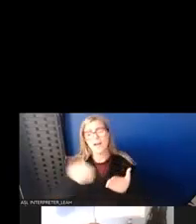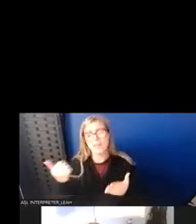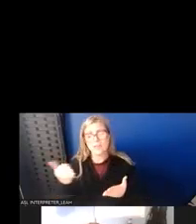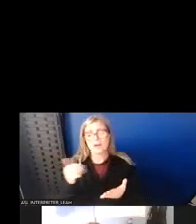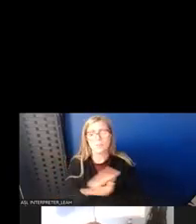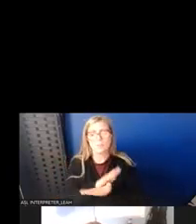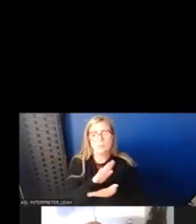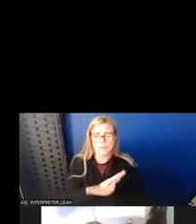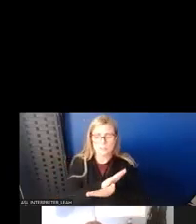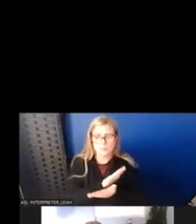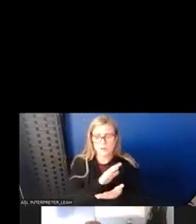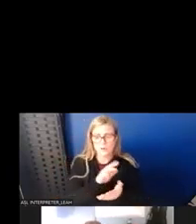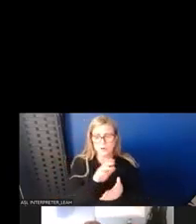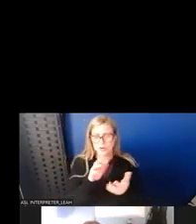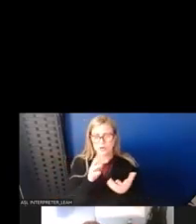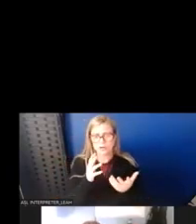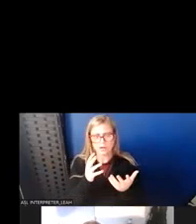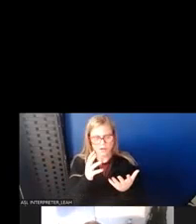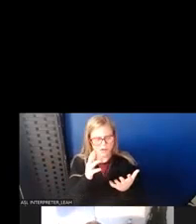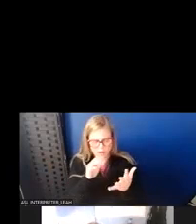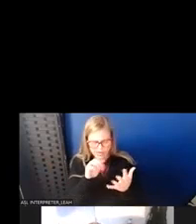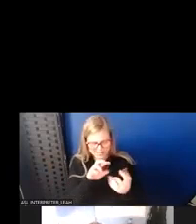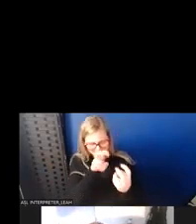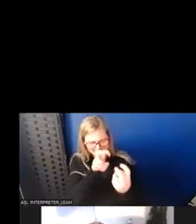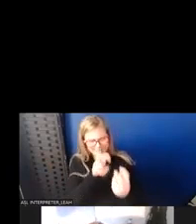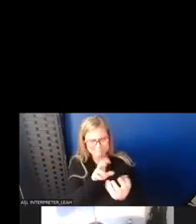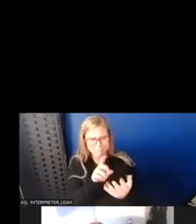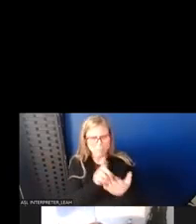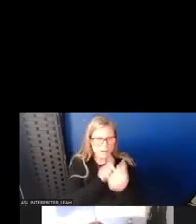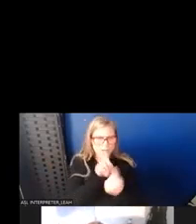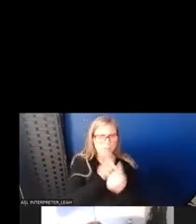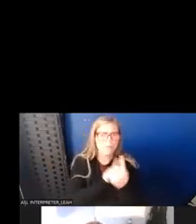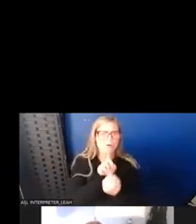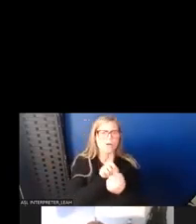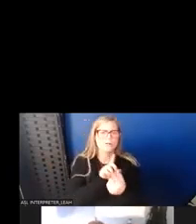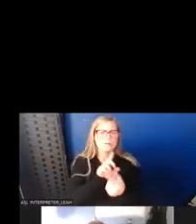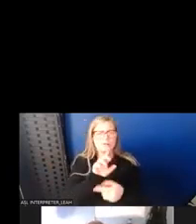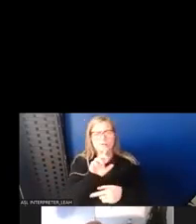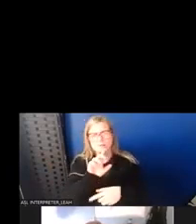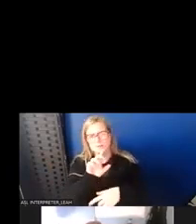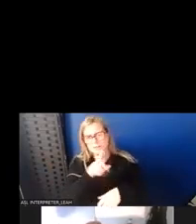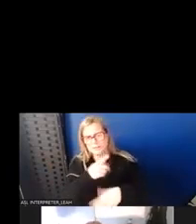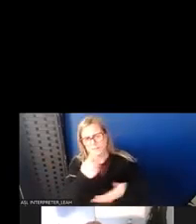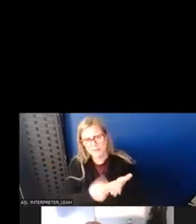we may have one-on-one discussions and office hours where we mentor students or mentor our junior or senior